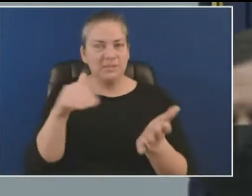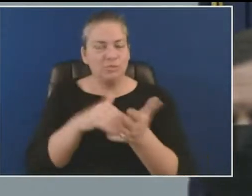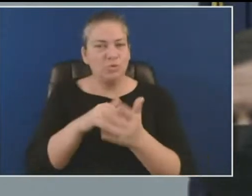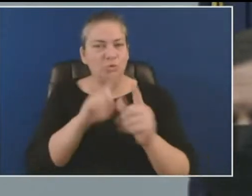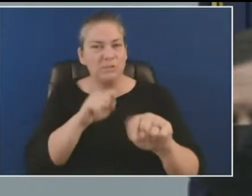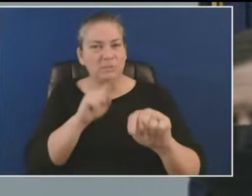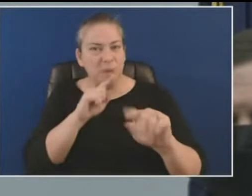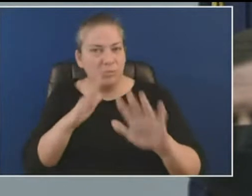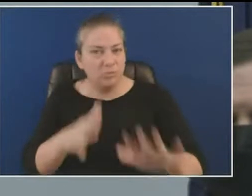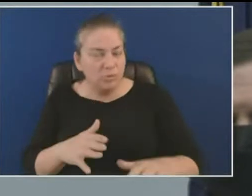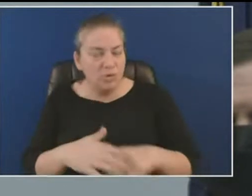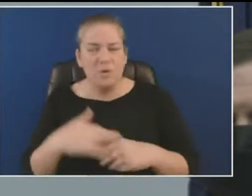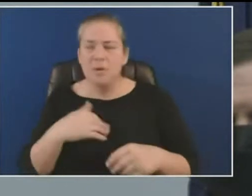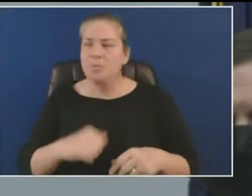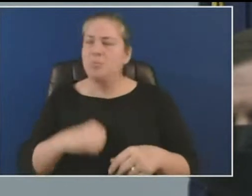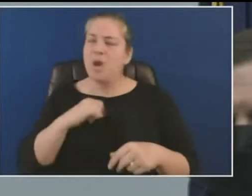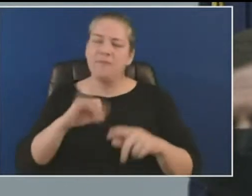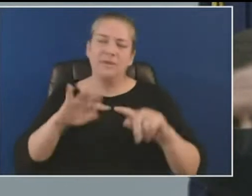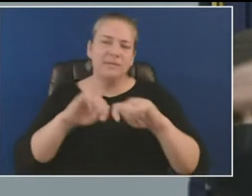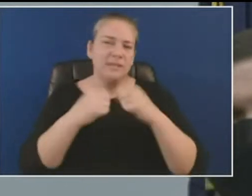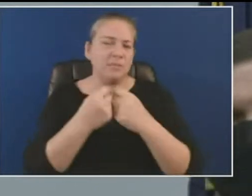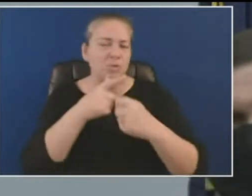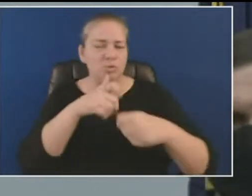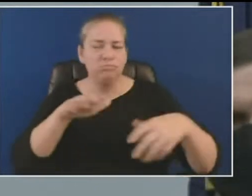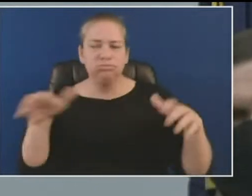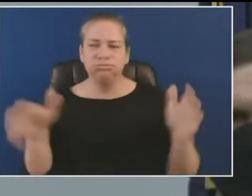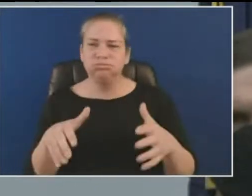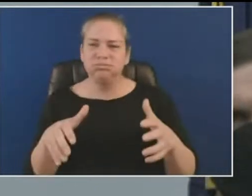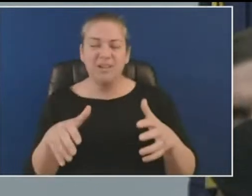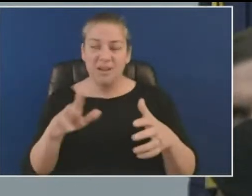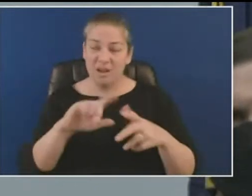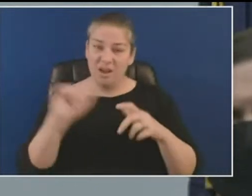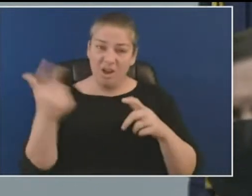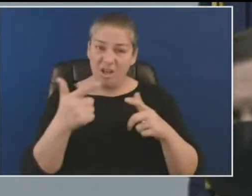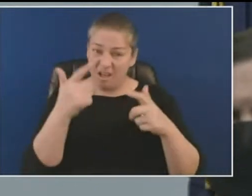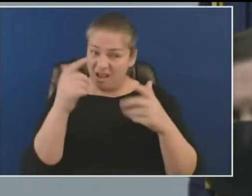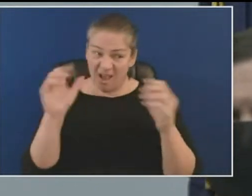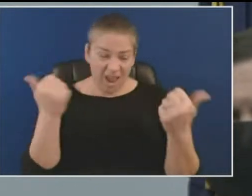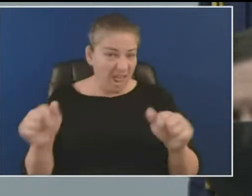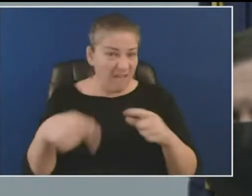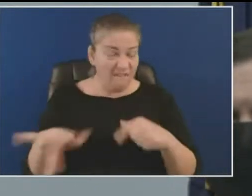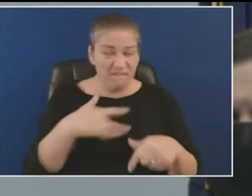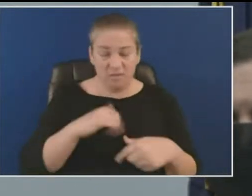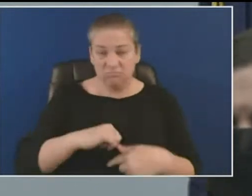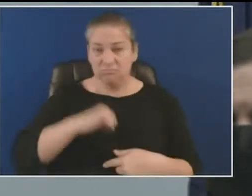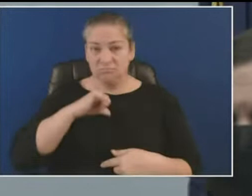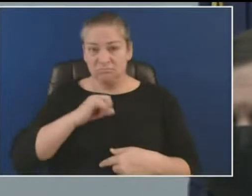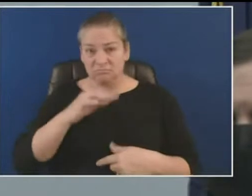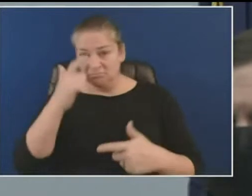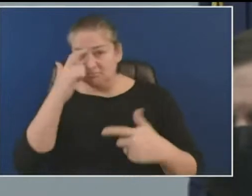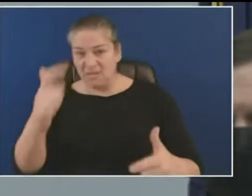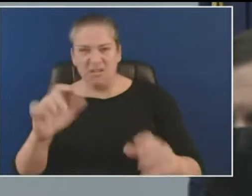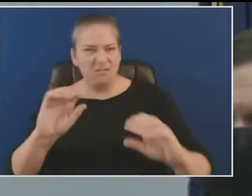team that's come together. There is no ego in this room today when it comes to Bowling Green and Team Kentucky. So thank you all.